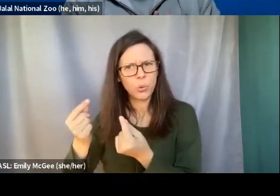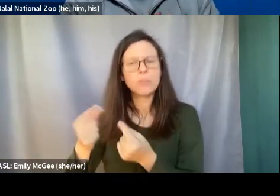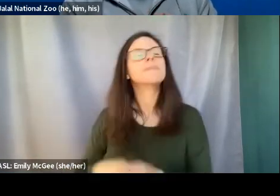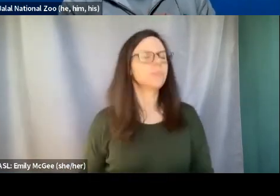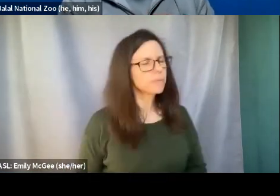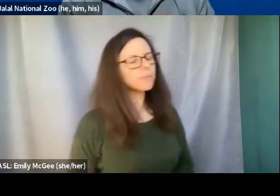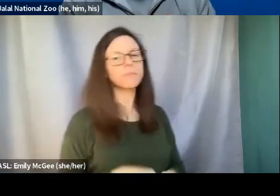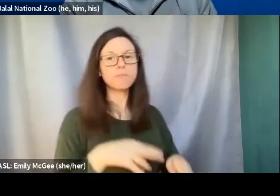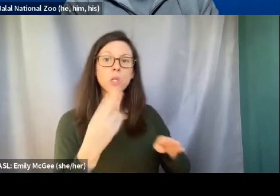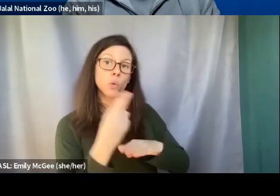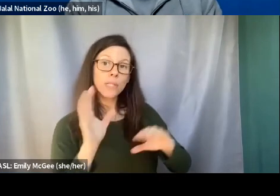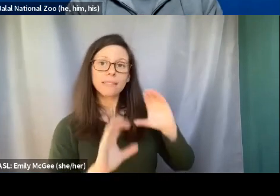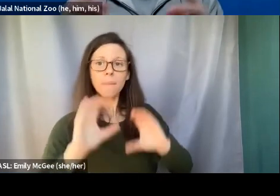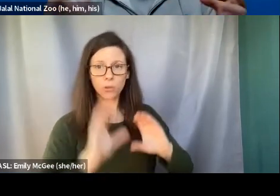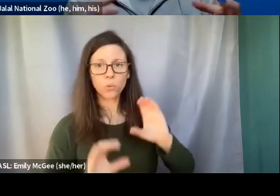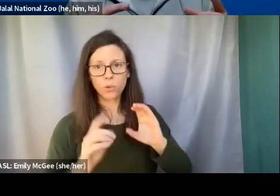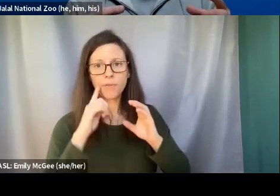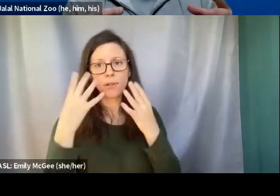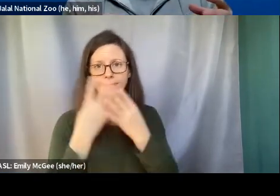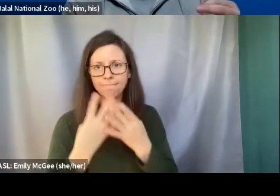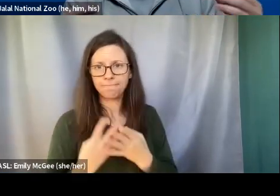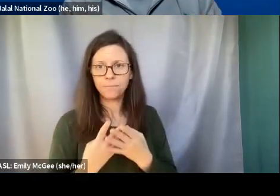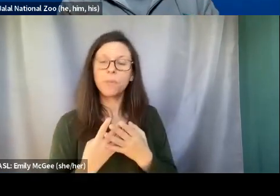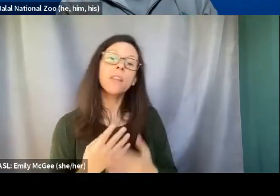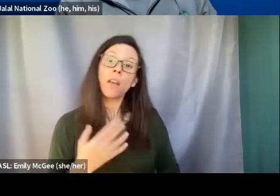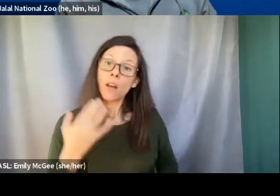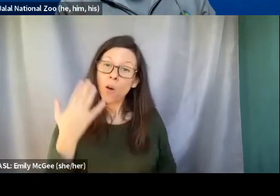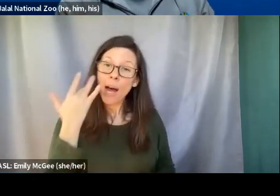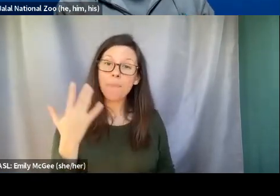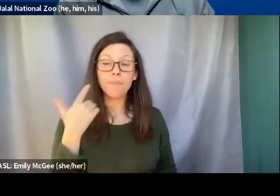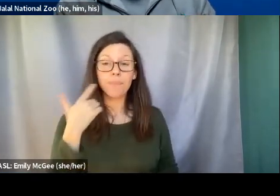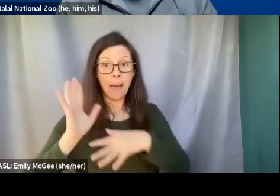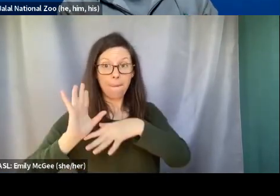bacteria is usually suspended in the water, not like the beneficial bacteria which is